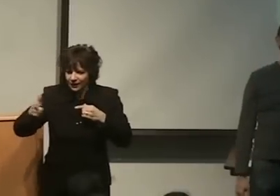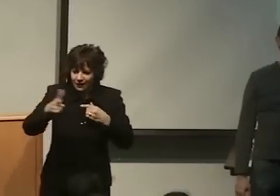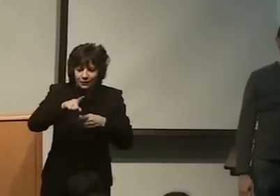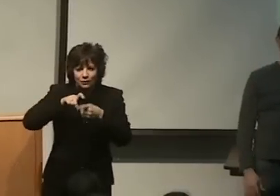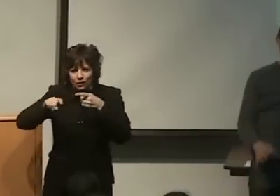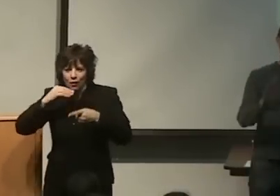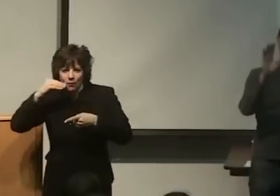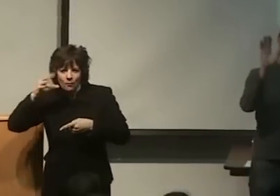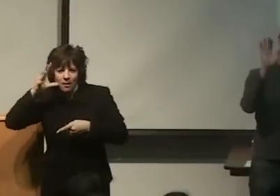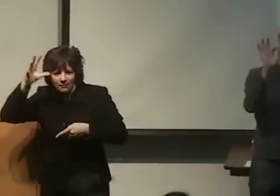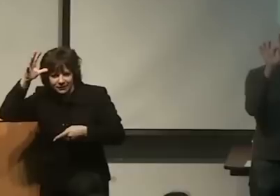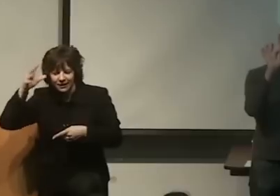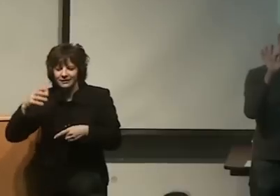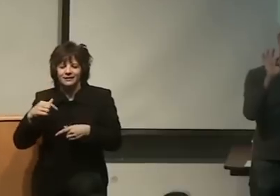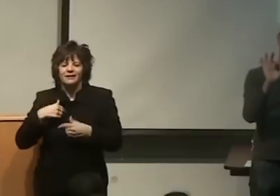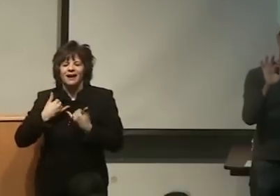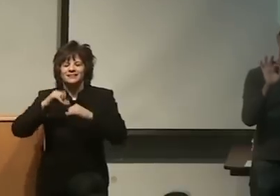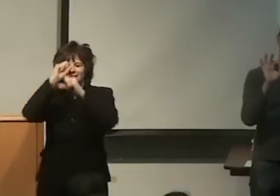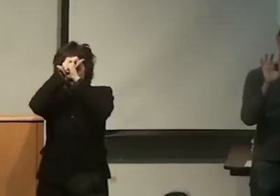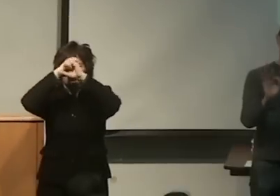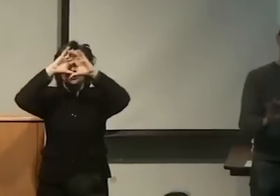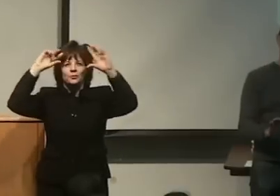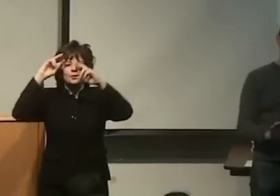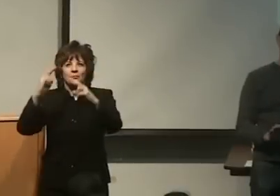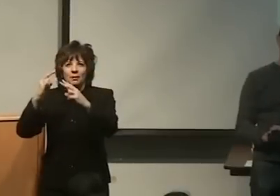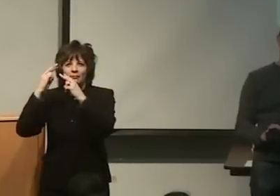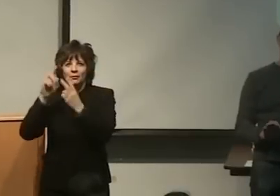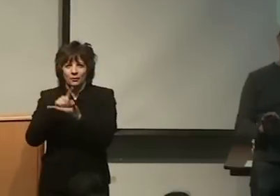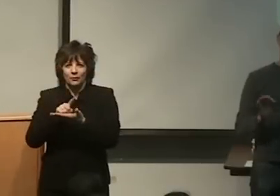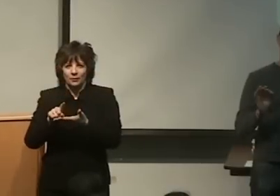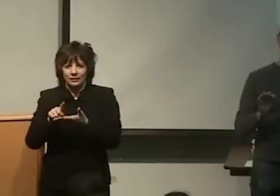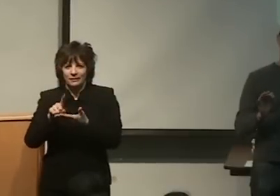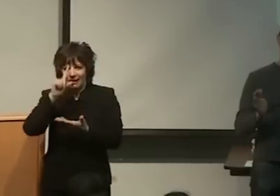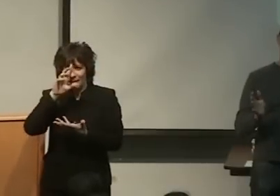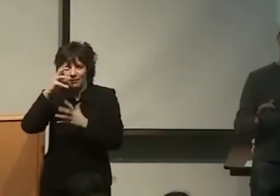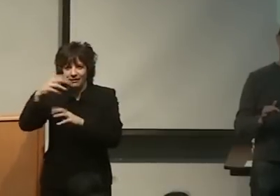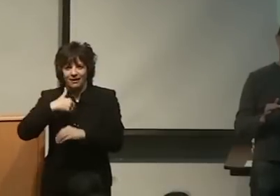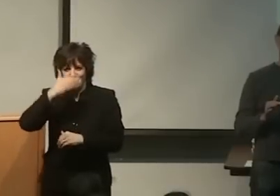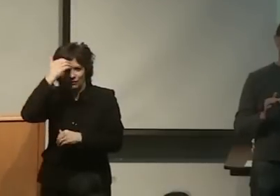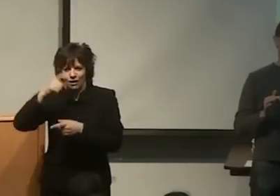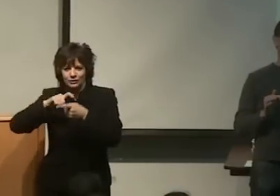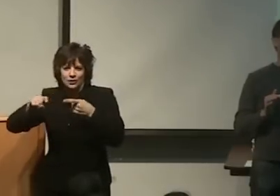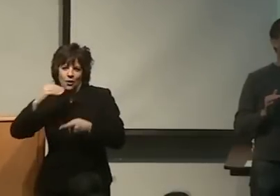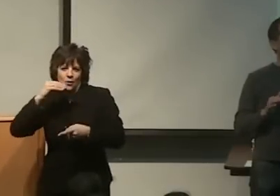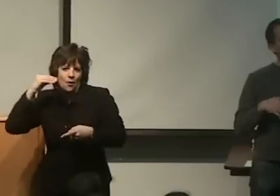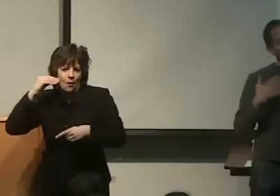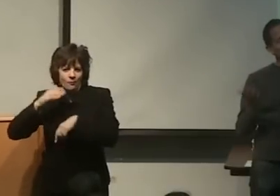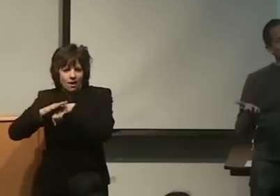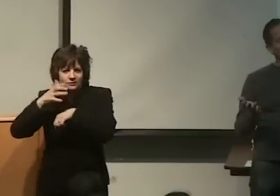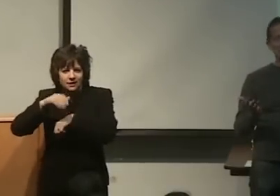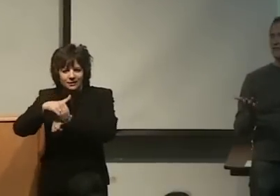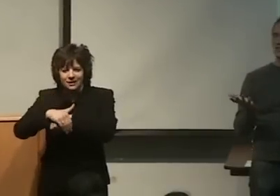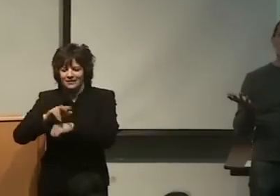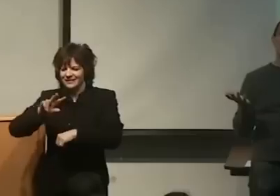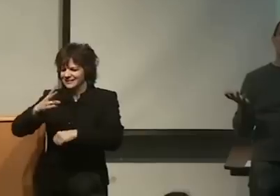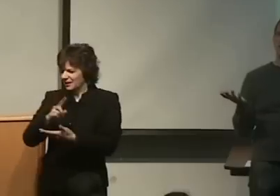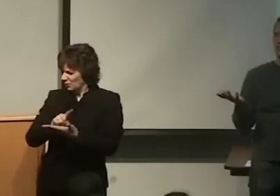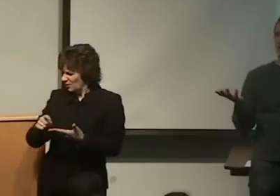And I still remember the week I messed up and forgot to call mom on Sunday. And so the next week -- for some reason we figured you couldn't